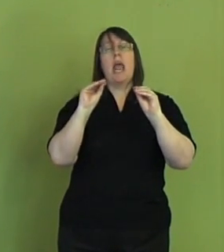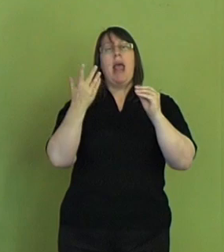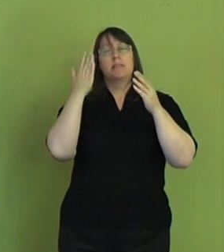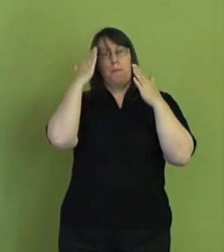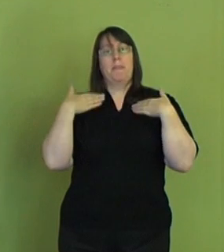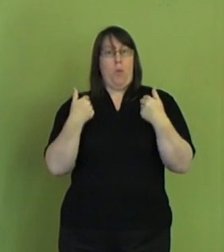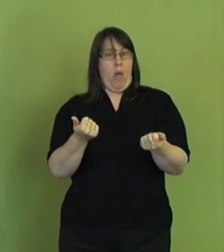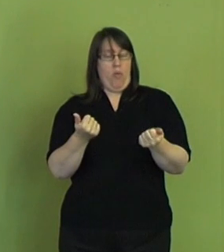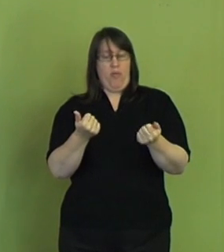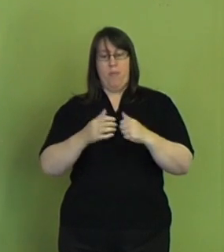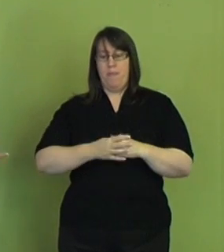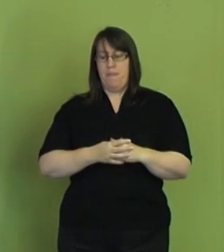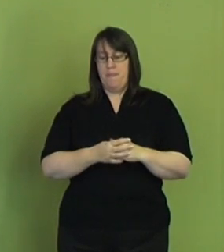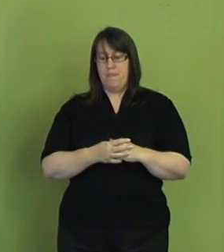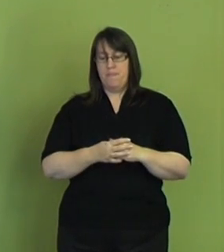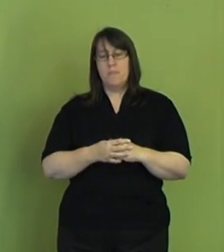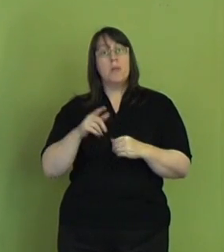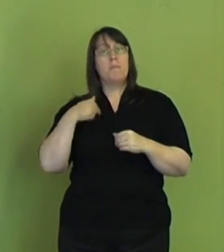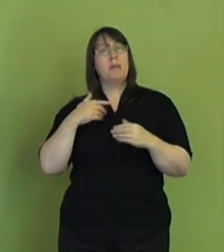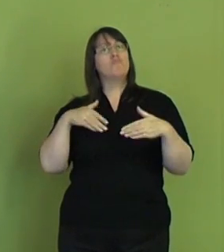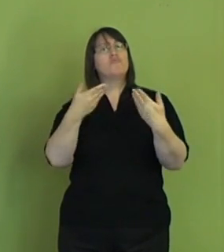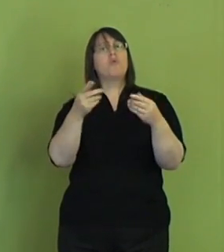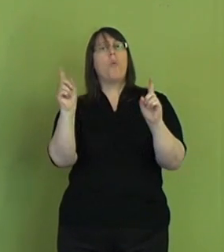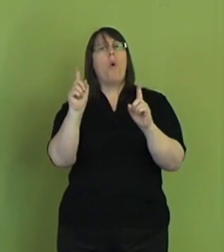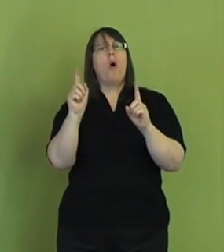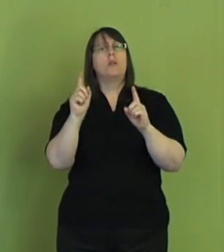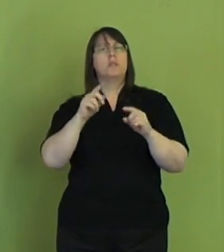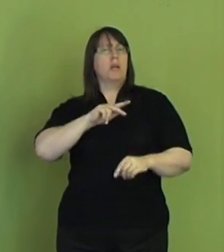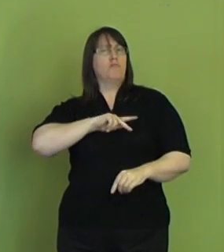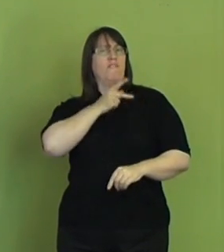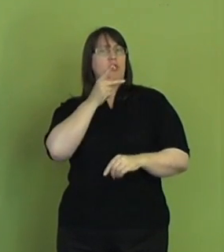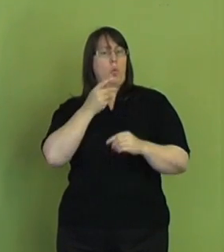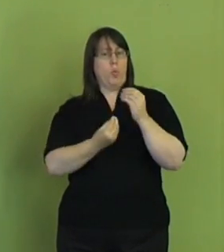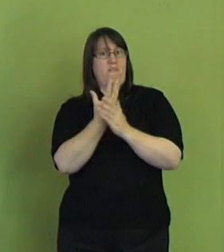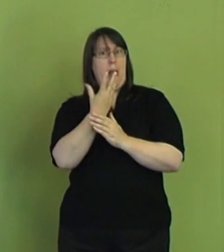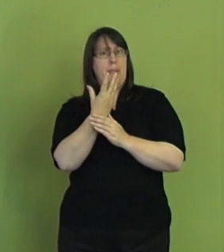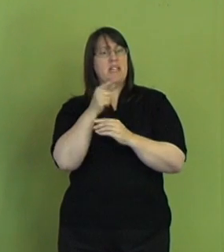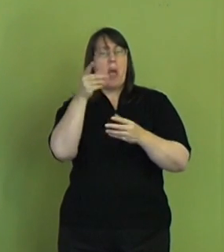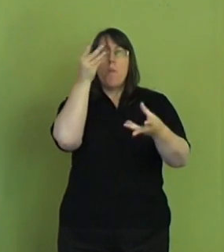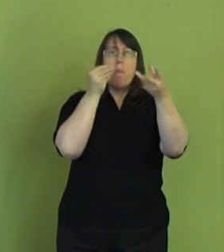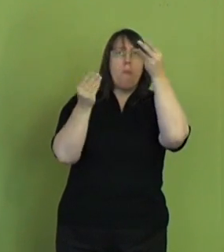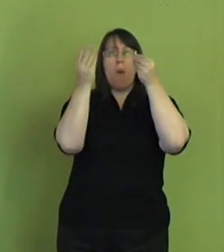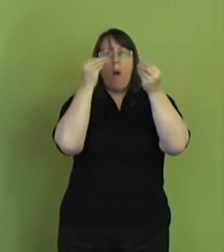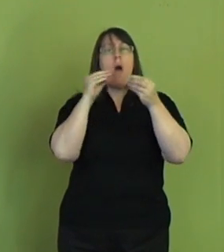That involved me providing professional development opportunities, and in relation to mental health,